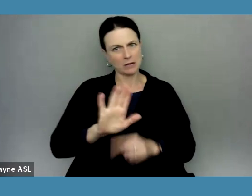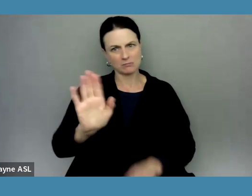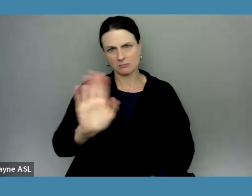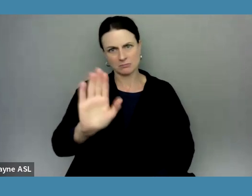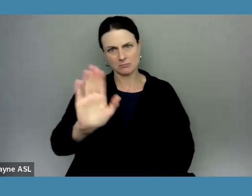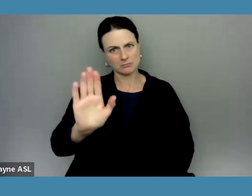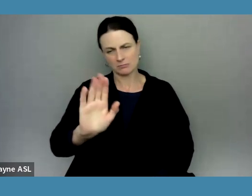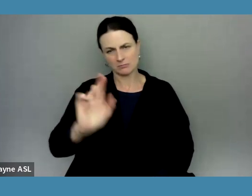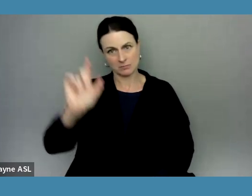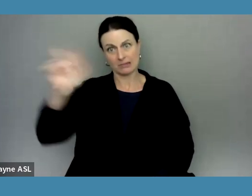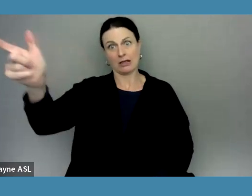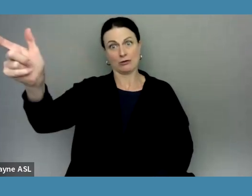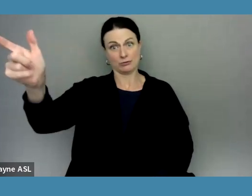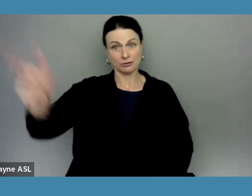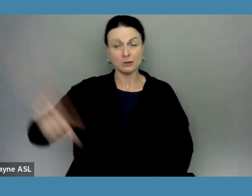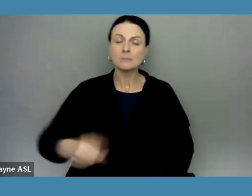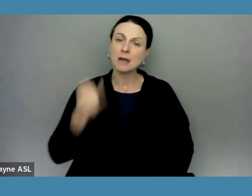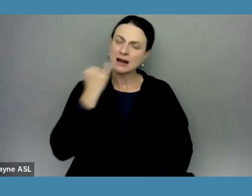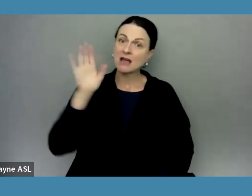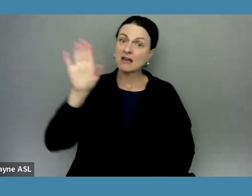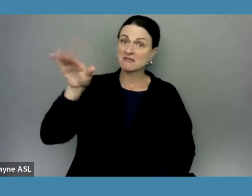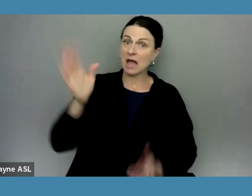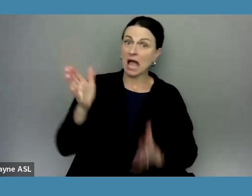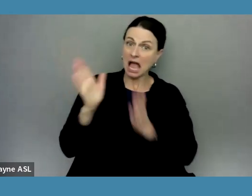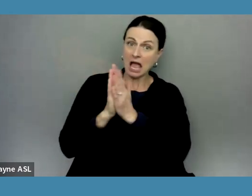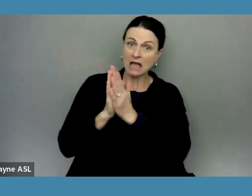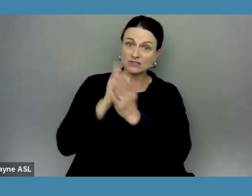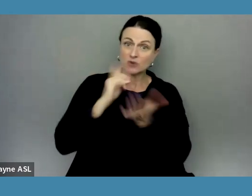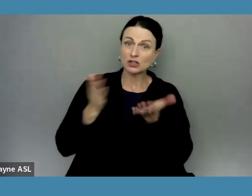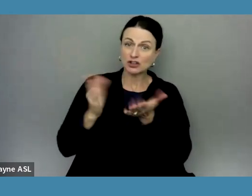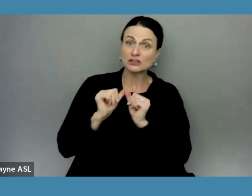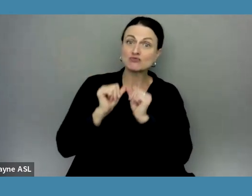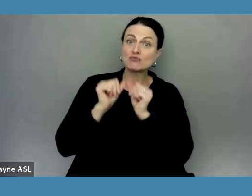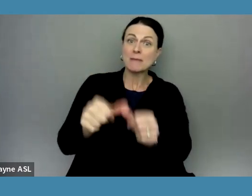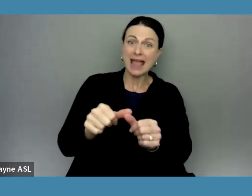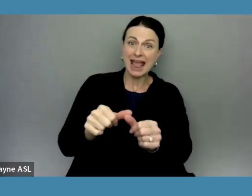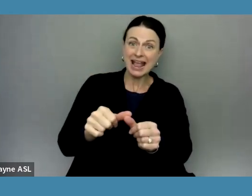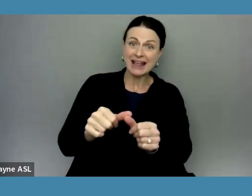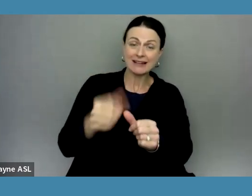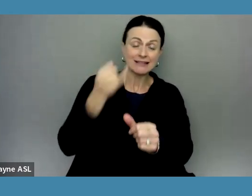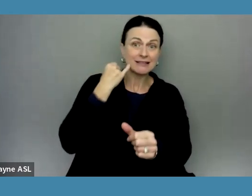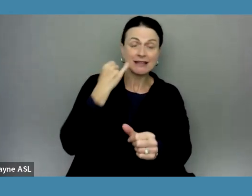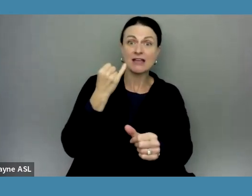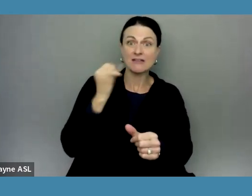However, if you asked for your services to remain, if they were already a service that was